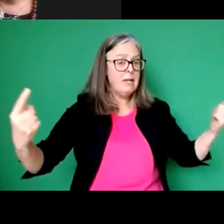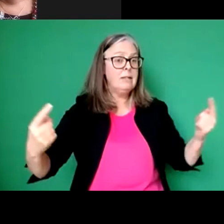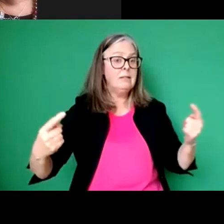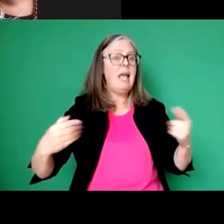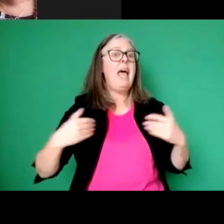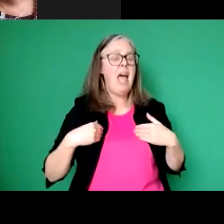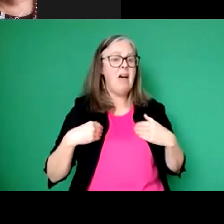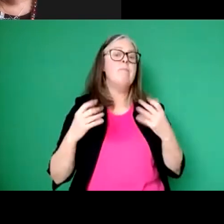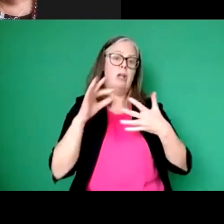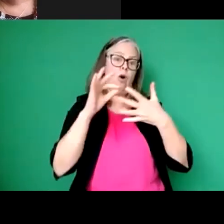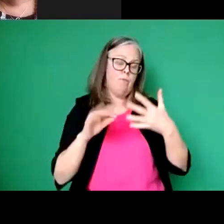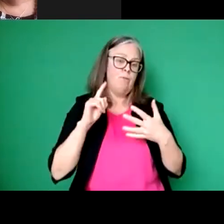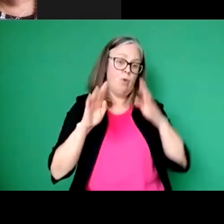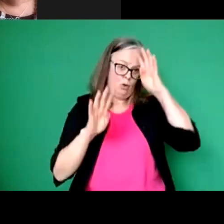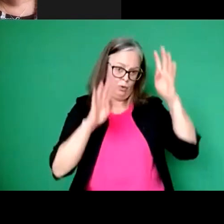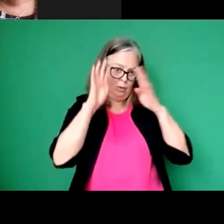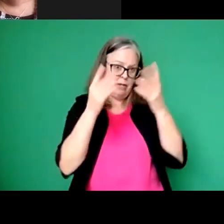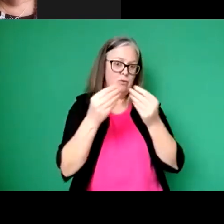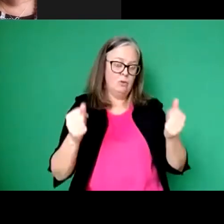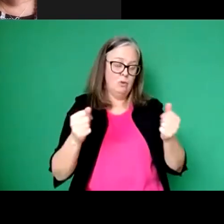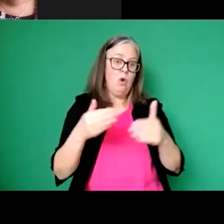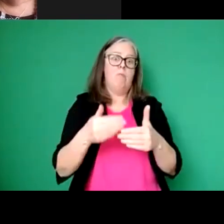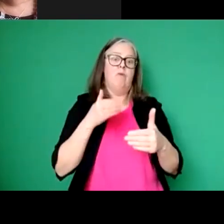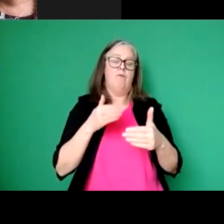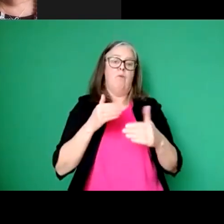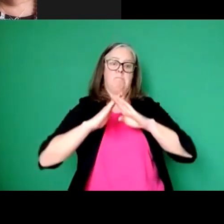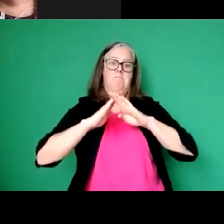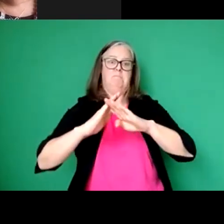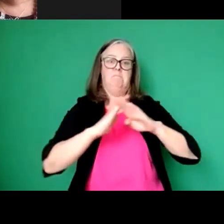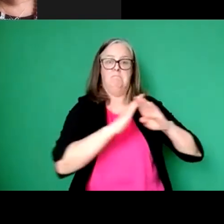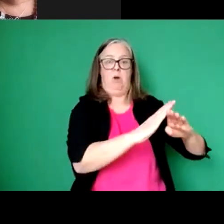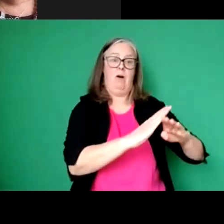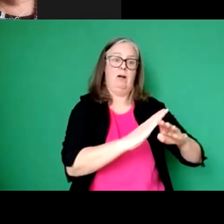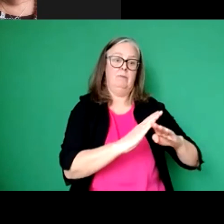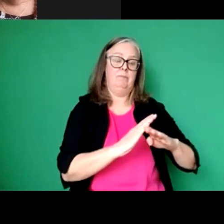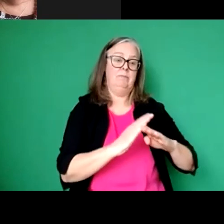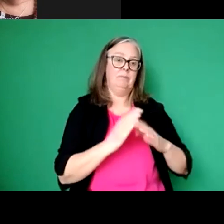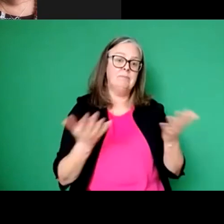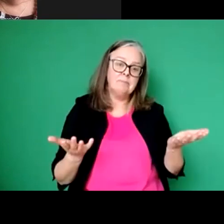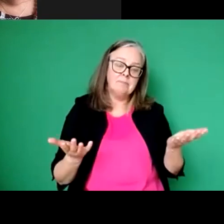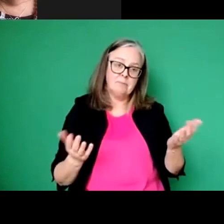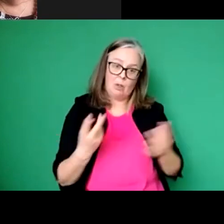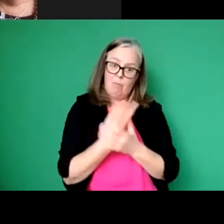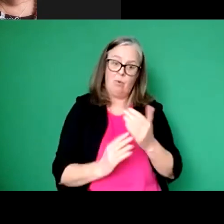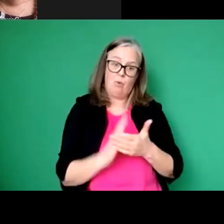before you go the route of restricting someone's rights um of equality uh in this kind of scenario